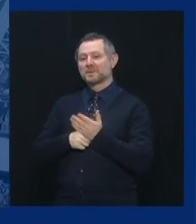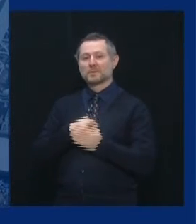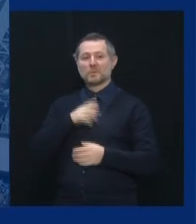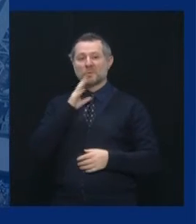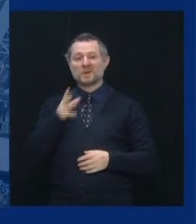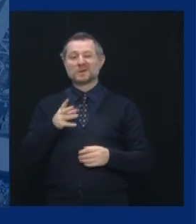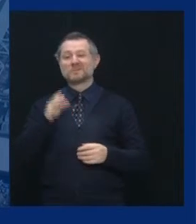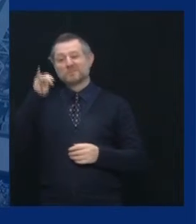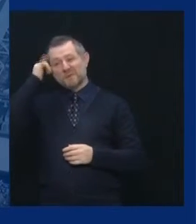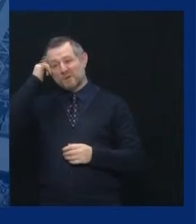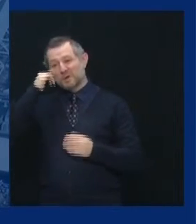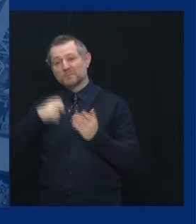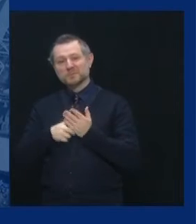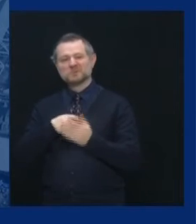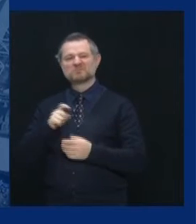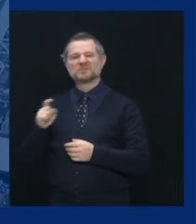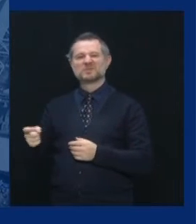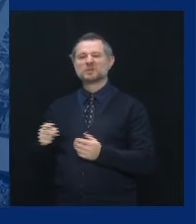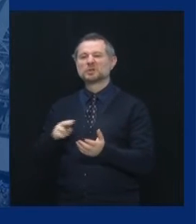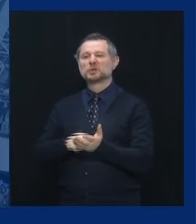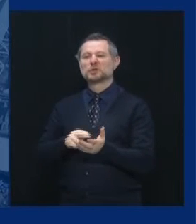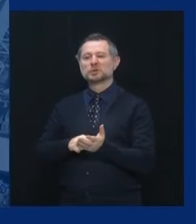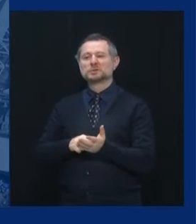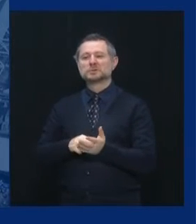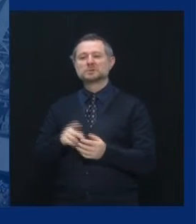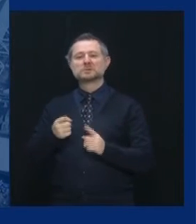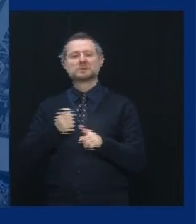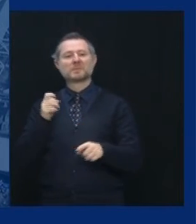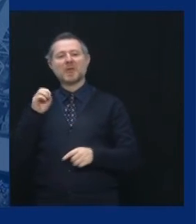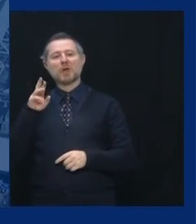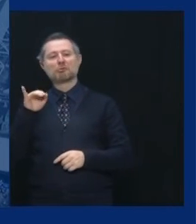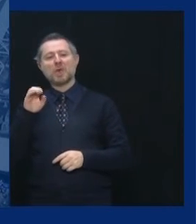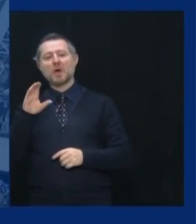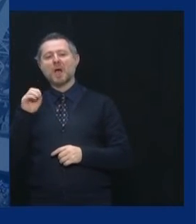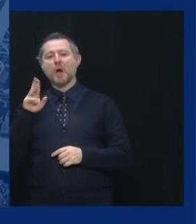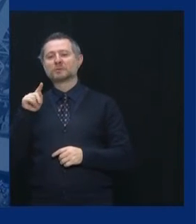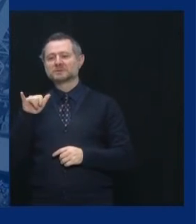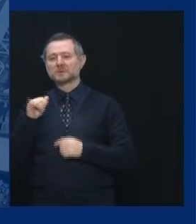ECONOMY MOVING.